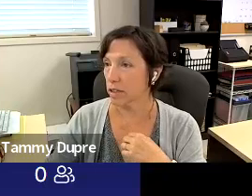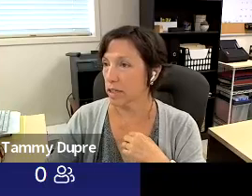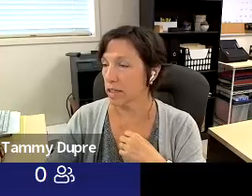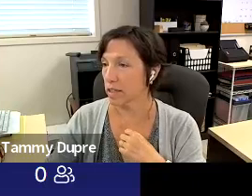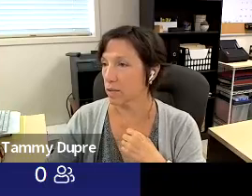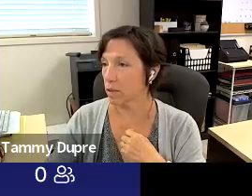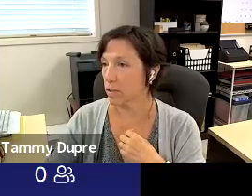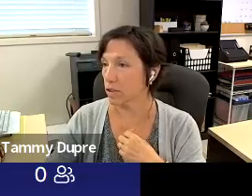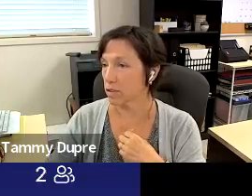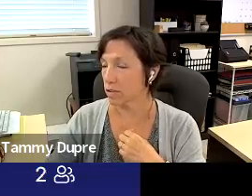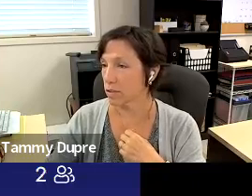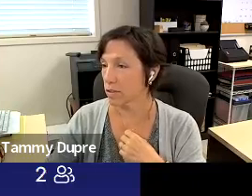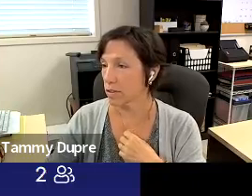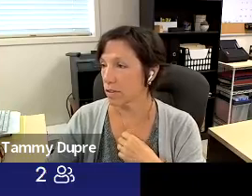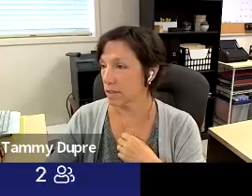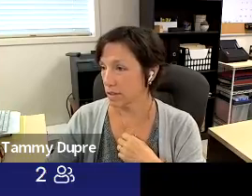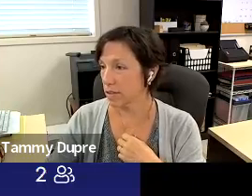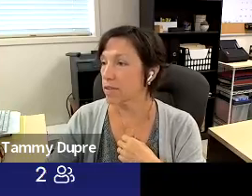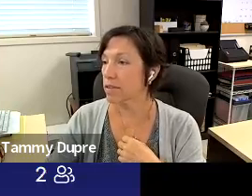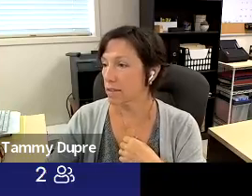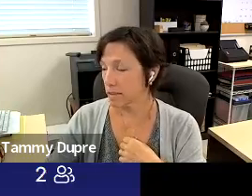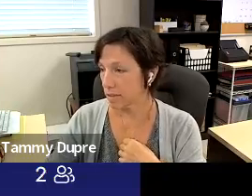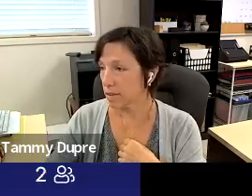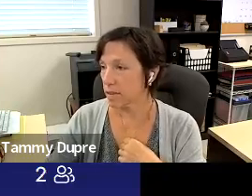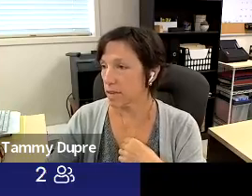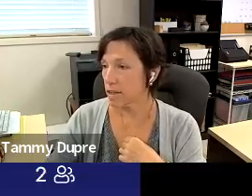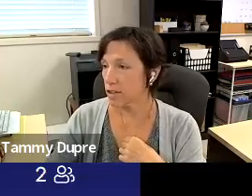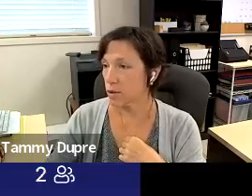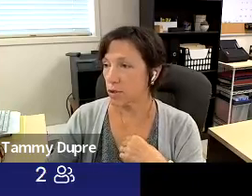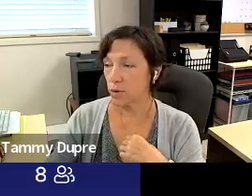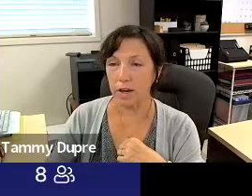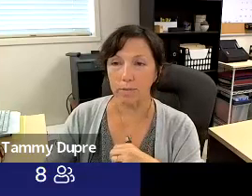That you're currently, yeah, like what is your?